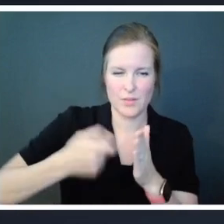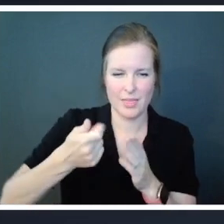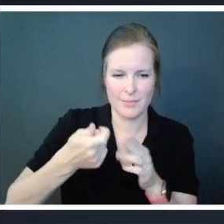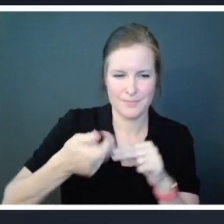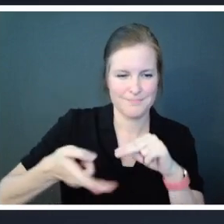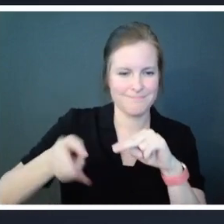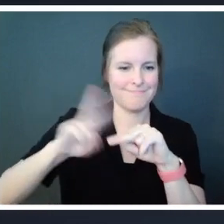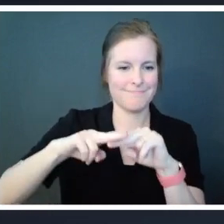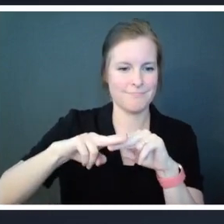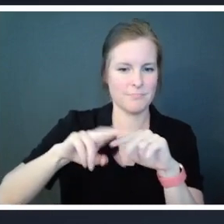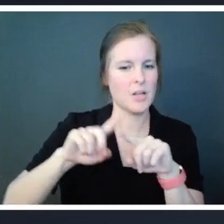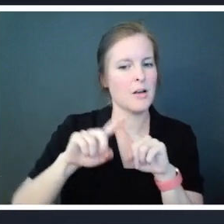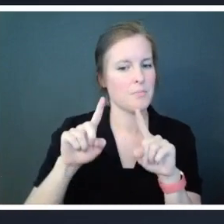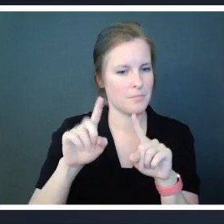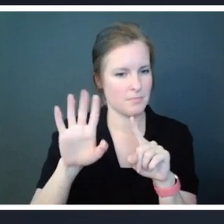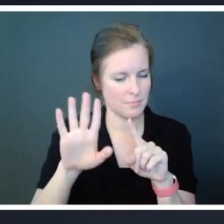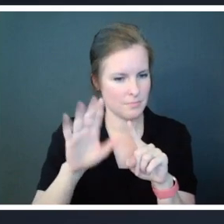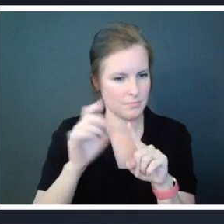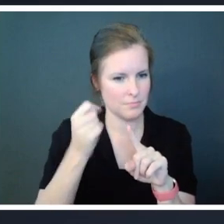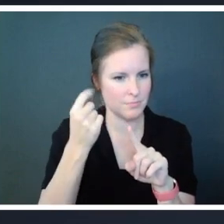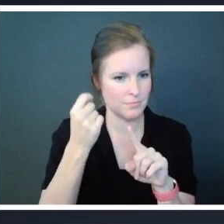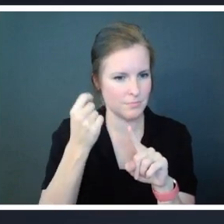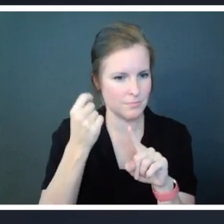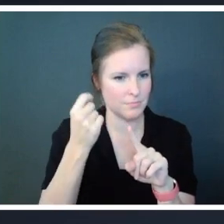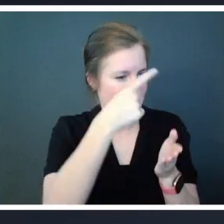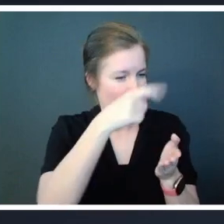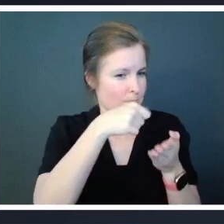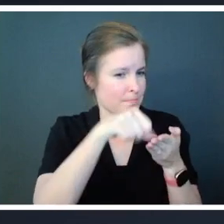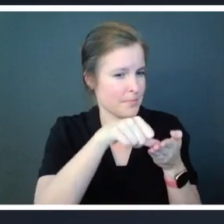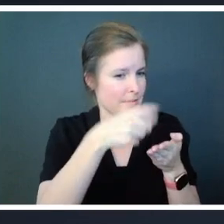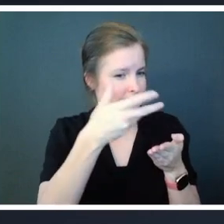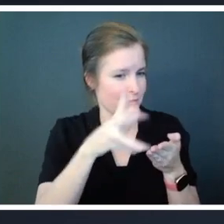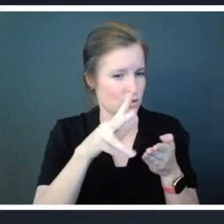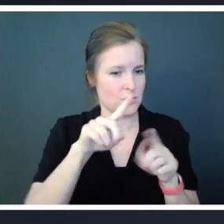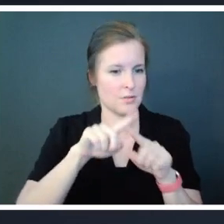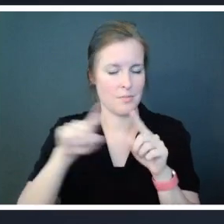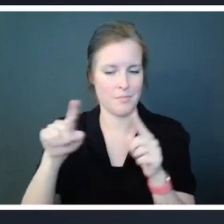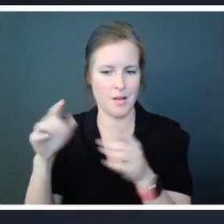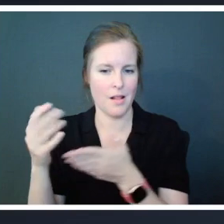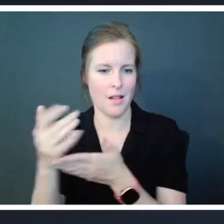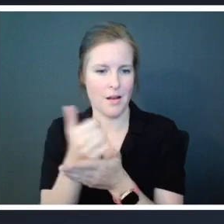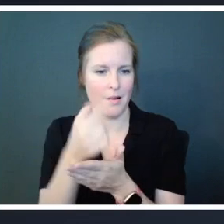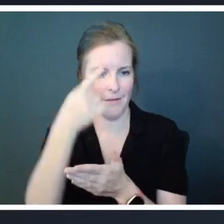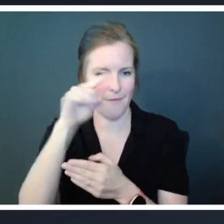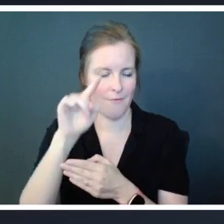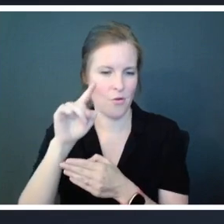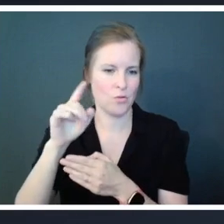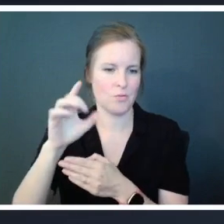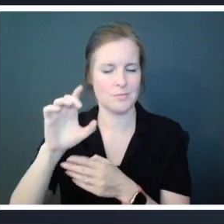a charity or given to a specific cause. However, not every revenue stamp is used to